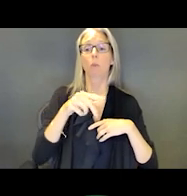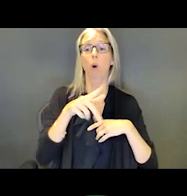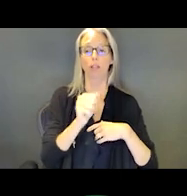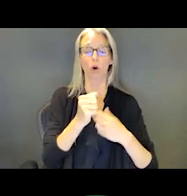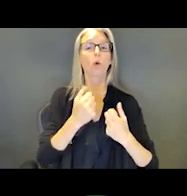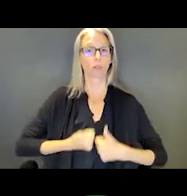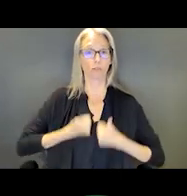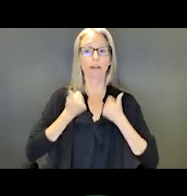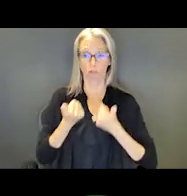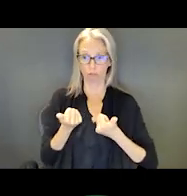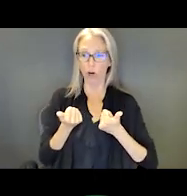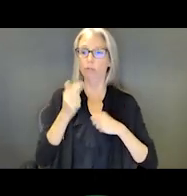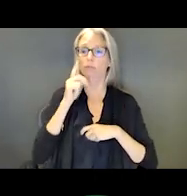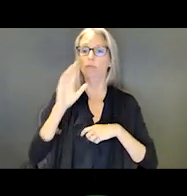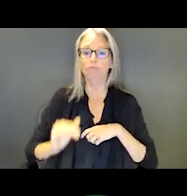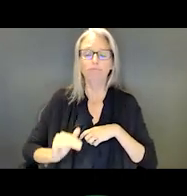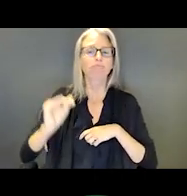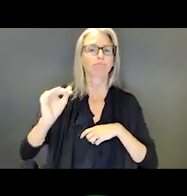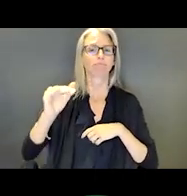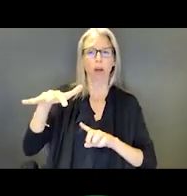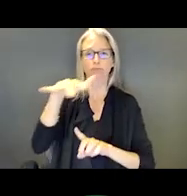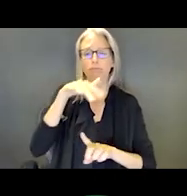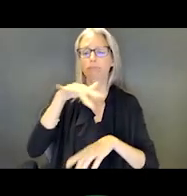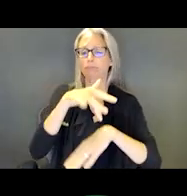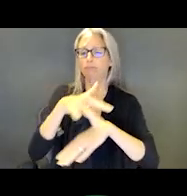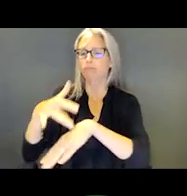in accessing natural spaces for whole life.